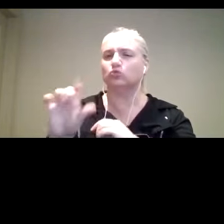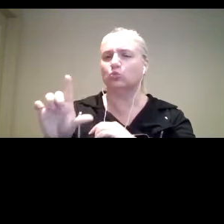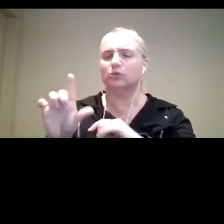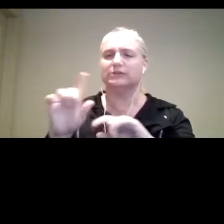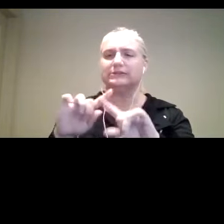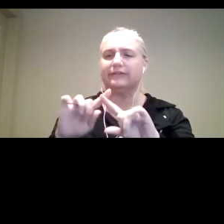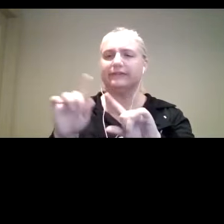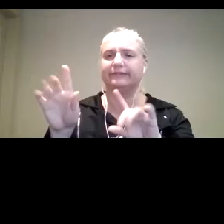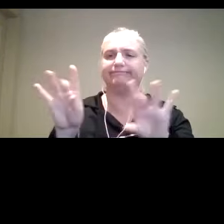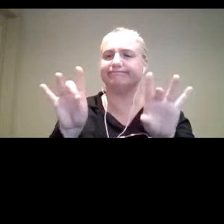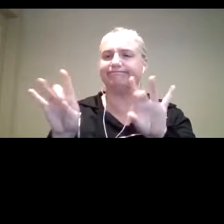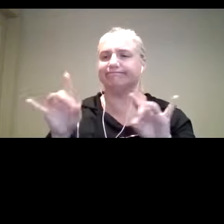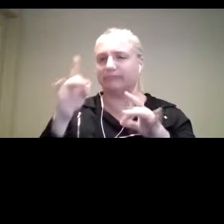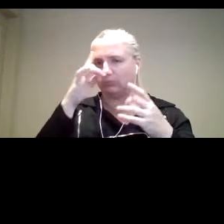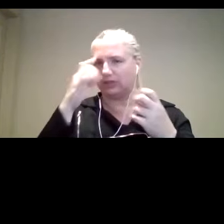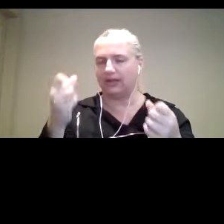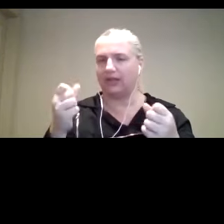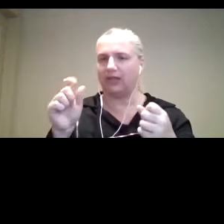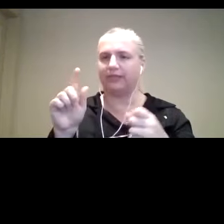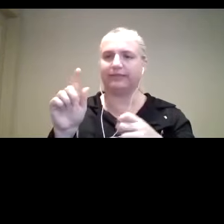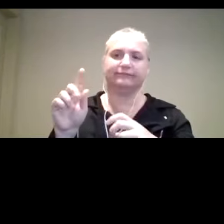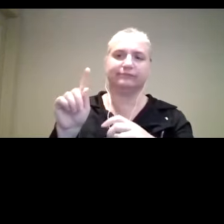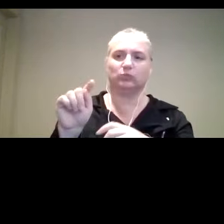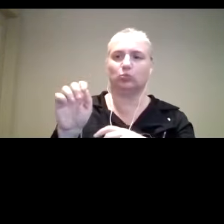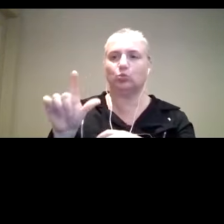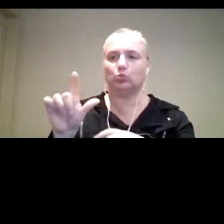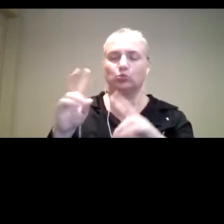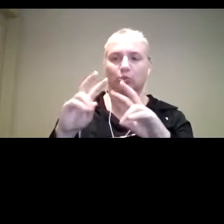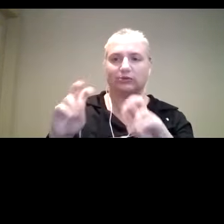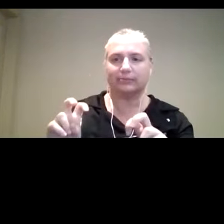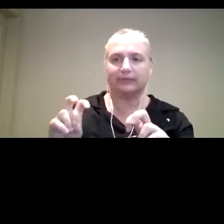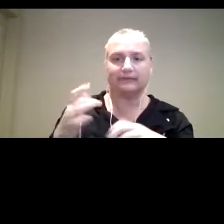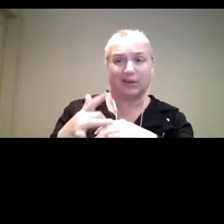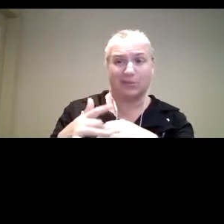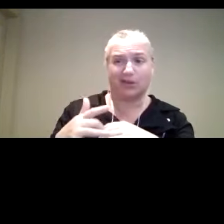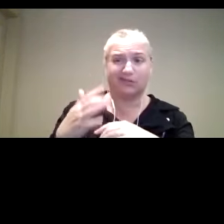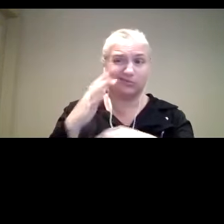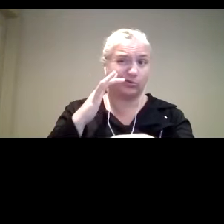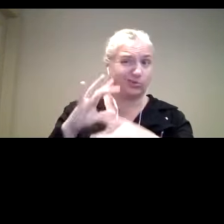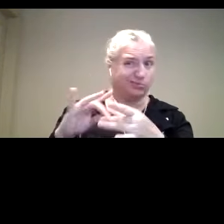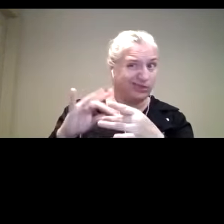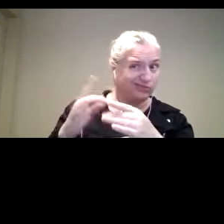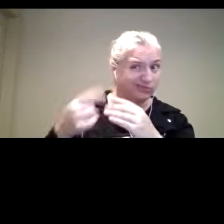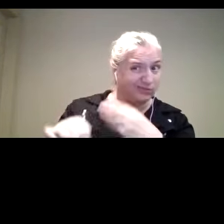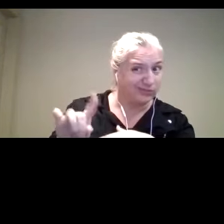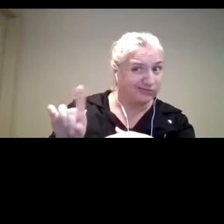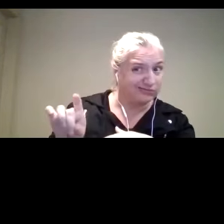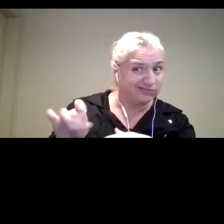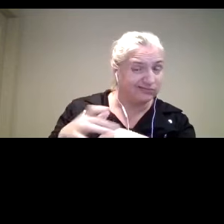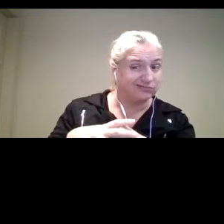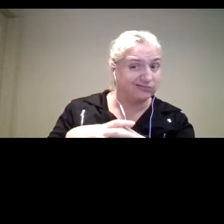available to school districts? And I don't know if that's something you're gonna touch on next week. [Nicki] Yeah. Oh, awesome questions.